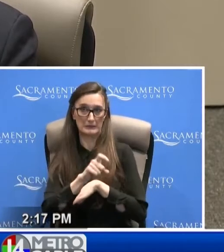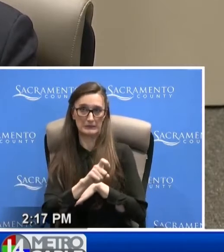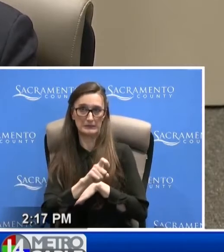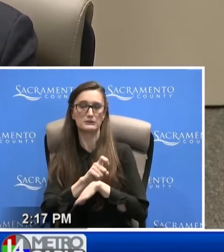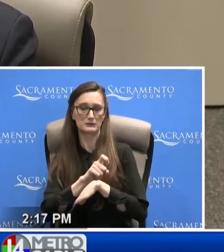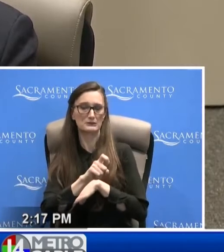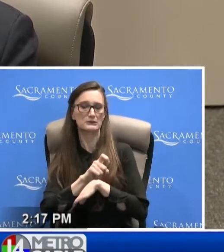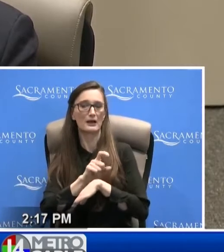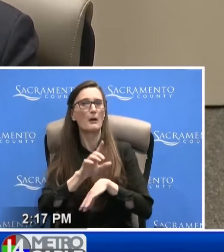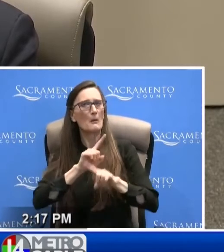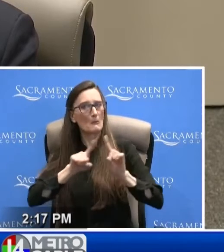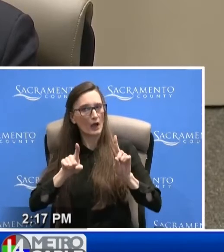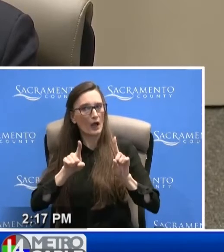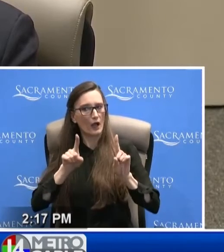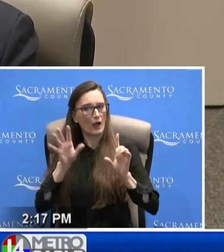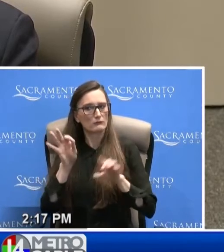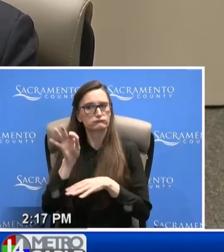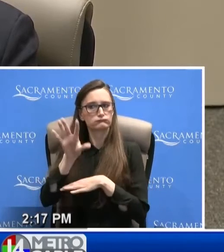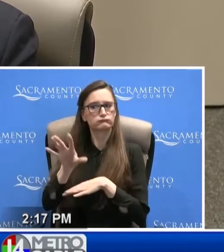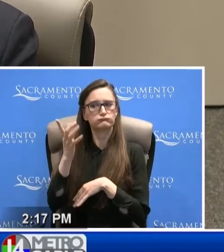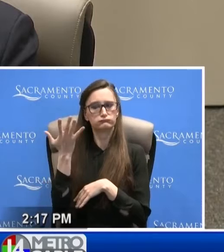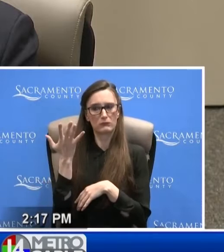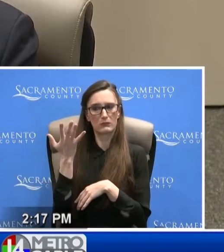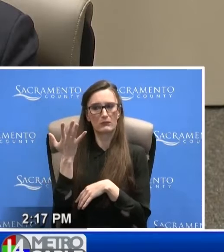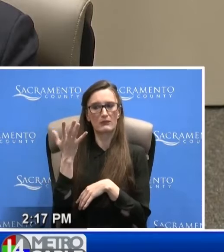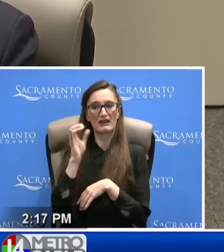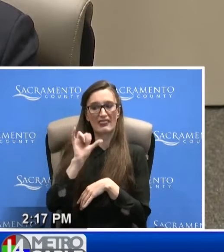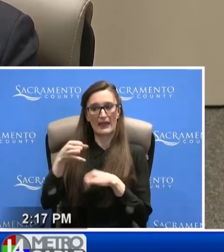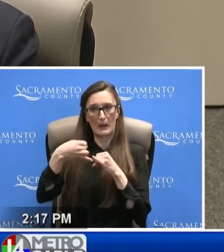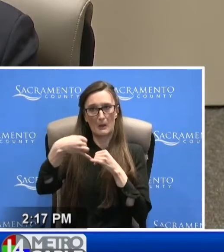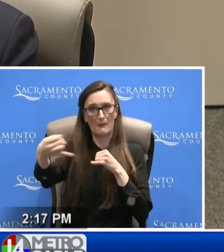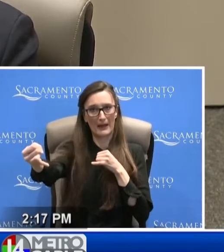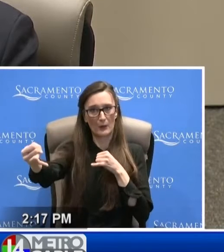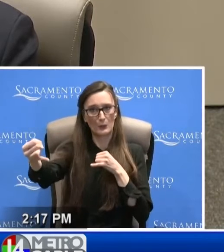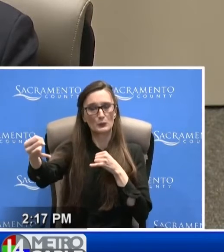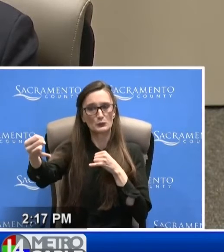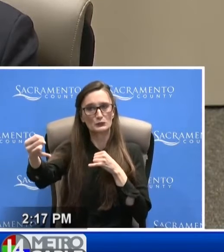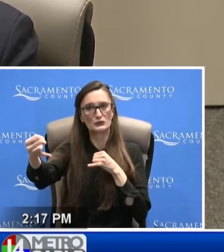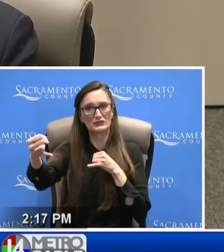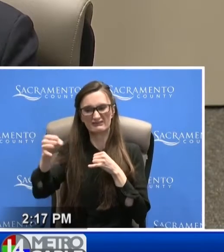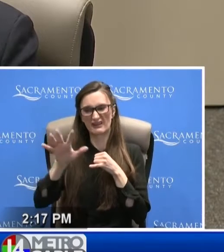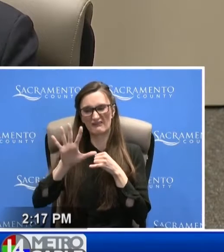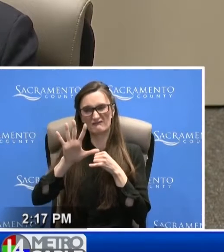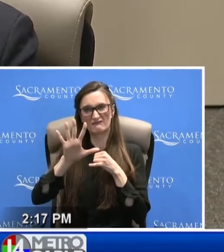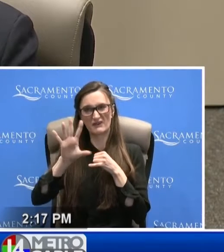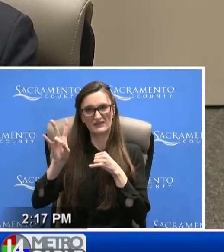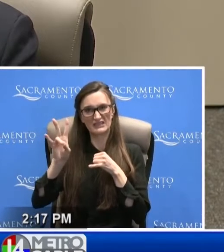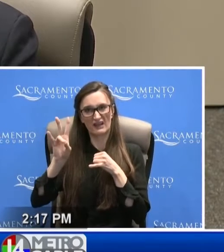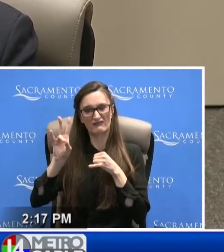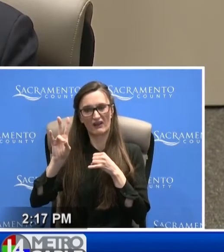I would just point out that the southerly boundary of the those 5700 acres about the city of Sacramento.